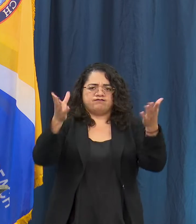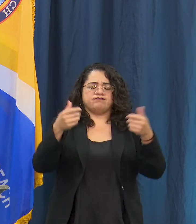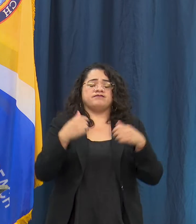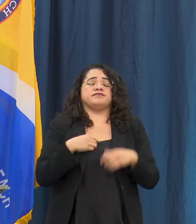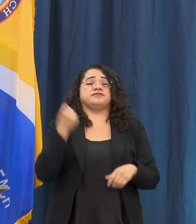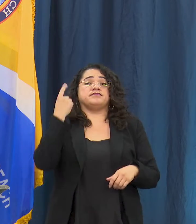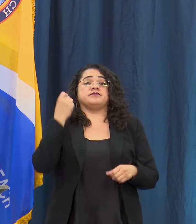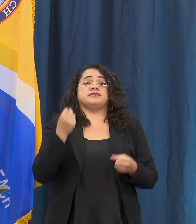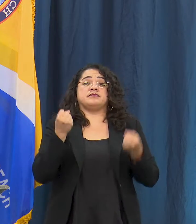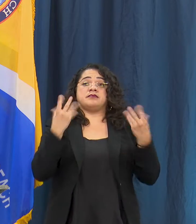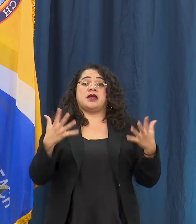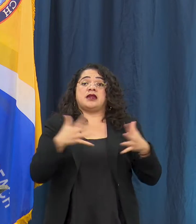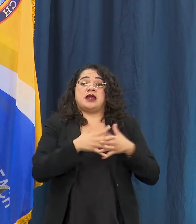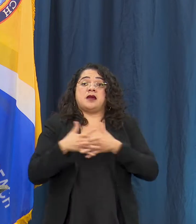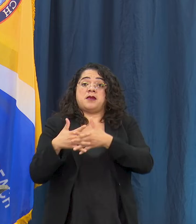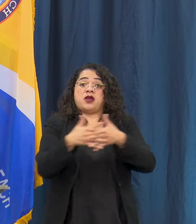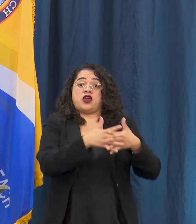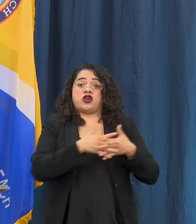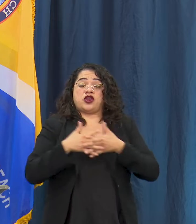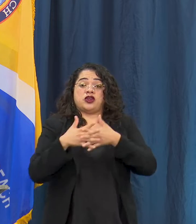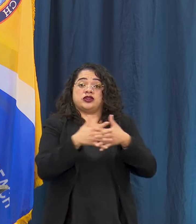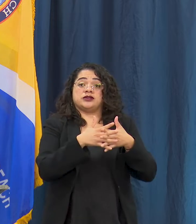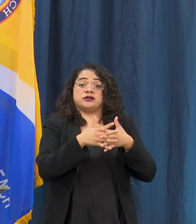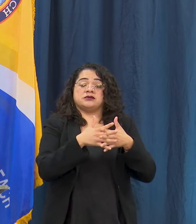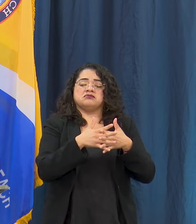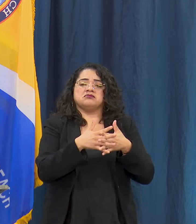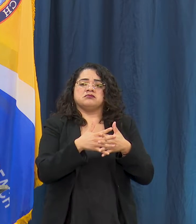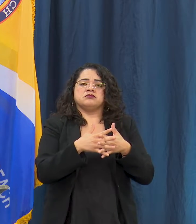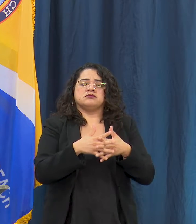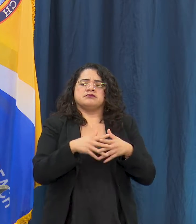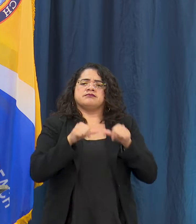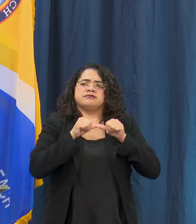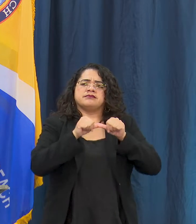continue to express their grief and outrage over what's happening in our